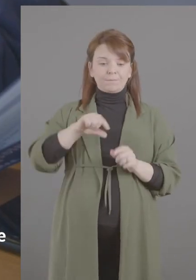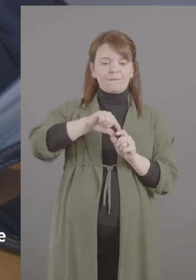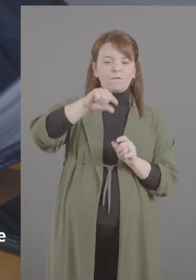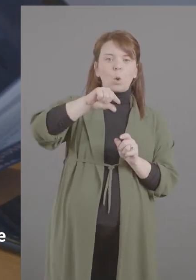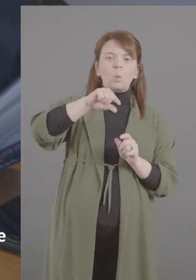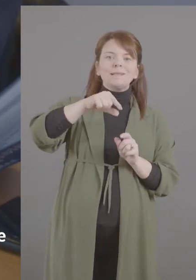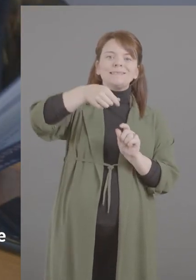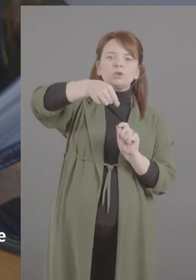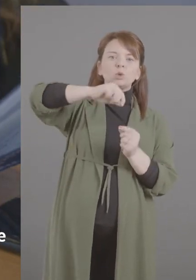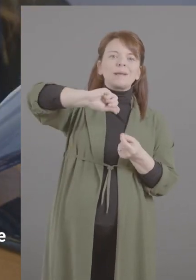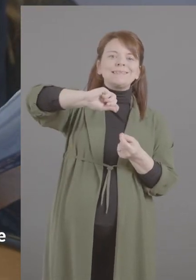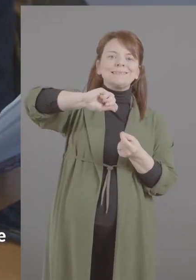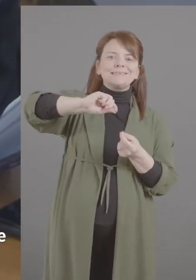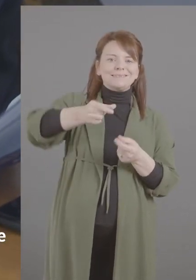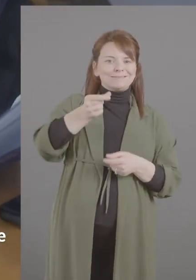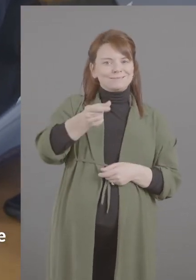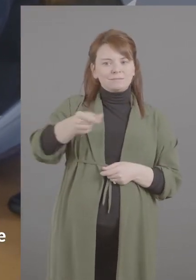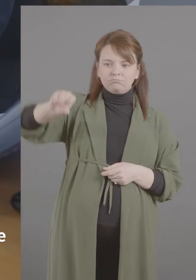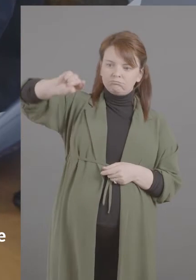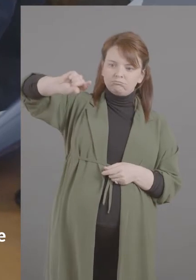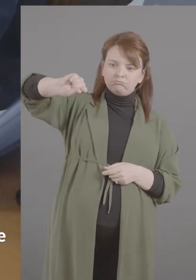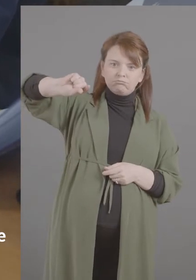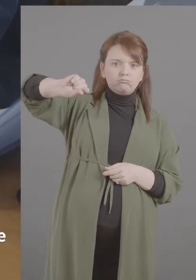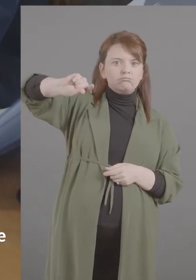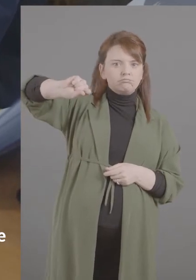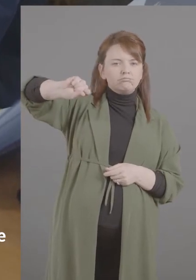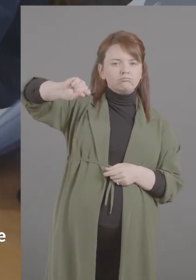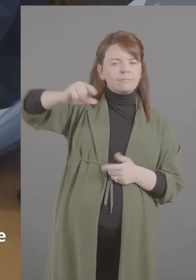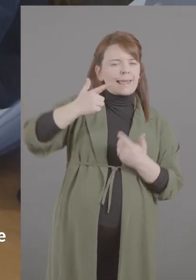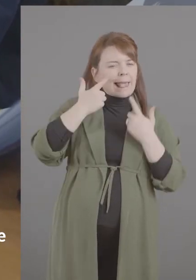top of the extraction buffer sachet fluid and squeeze the fluid into the extraction tube.